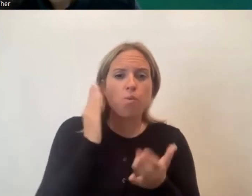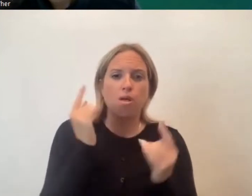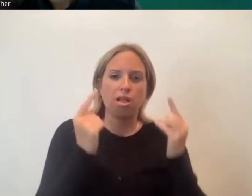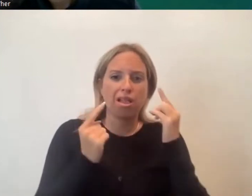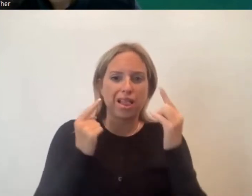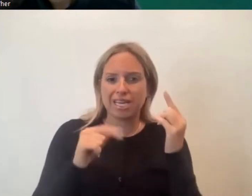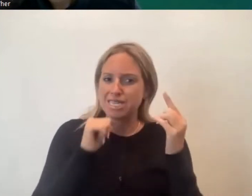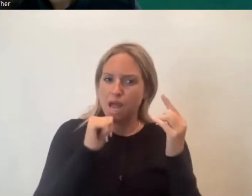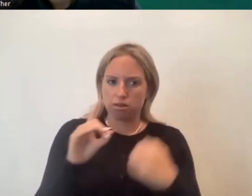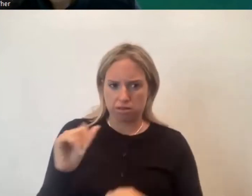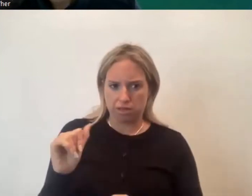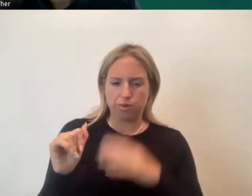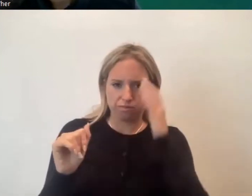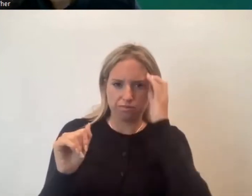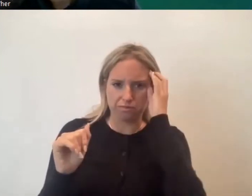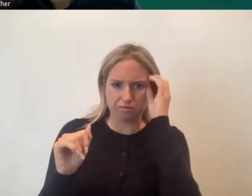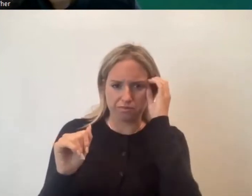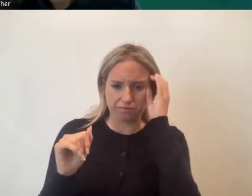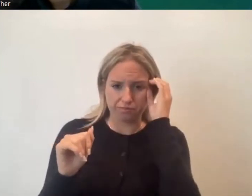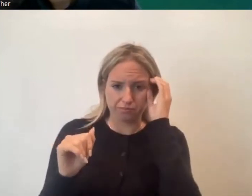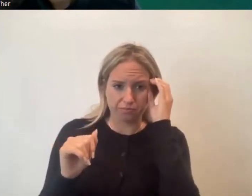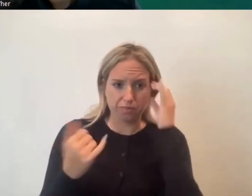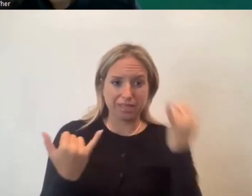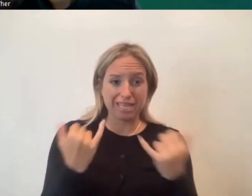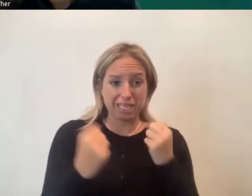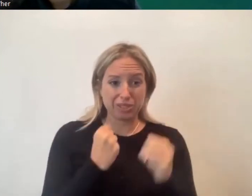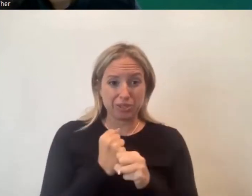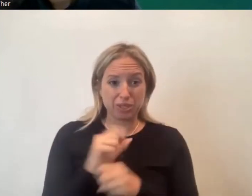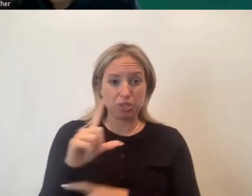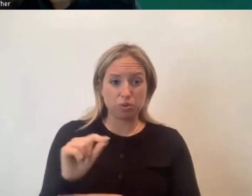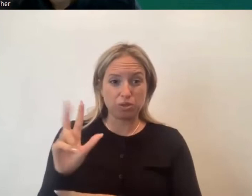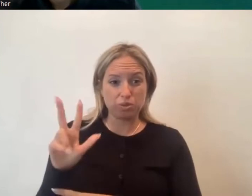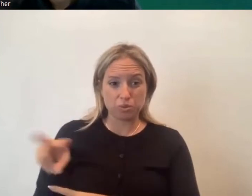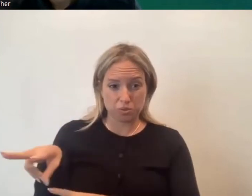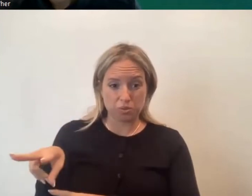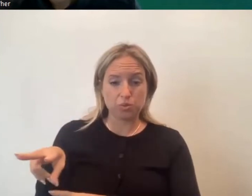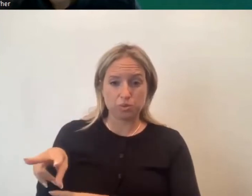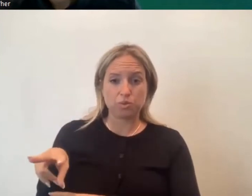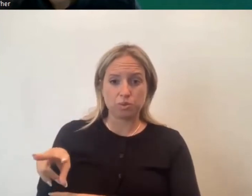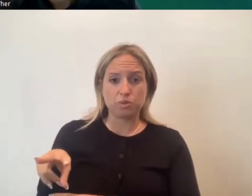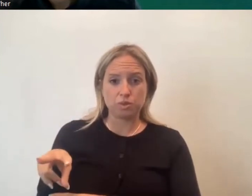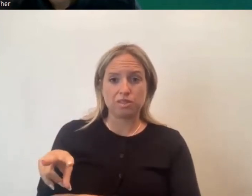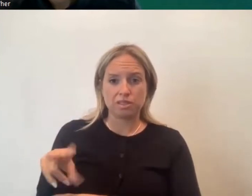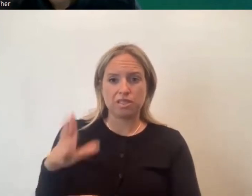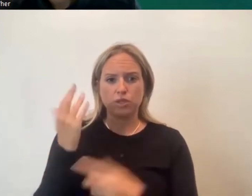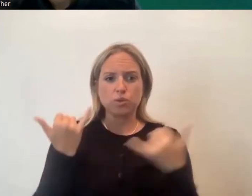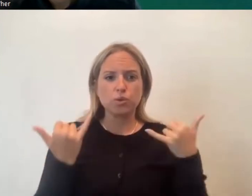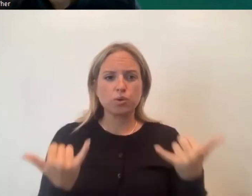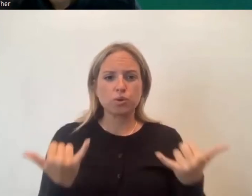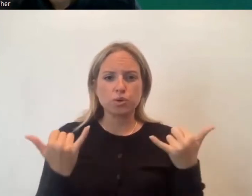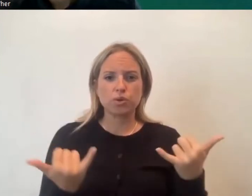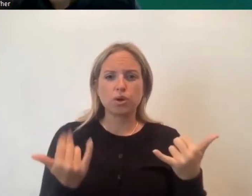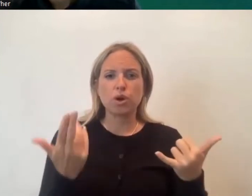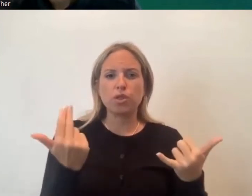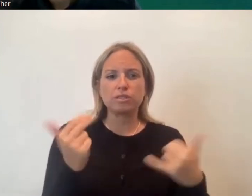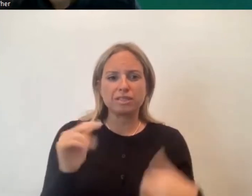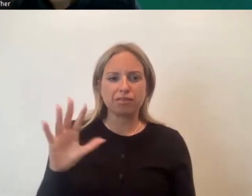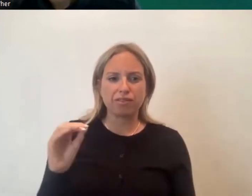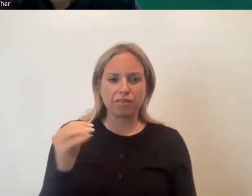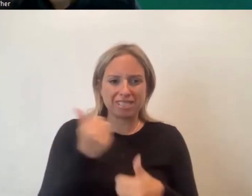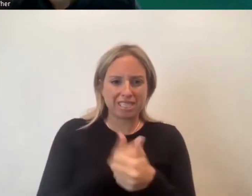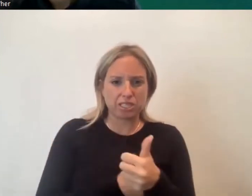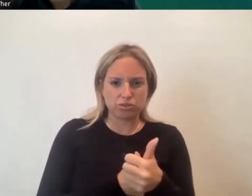And for this year, for 2022, substantial gain activity is currently 1350 per month.